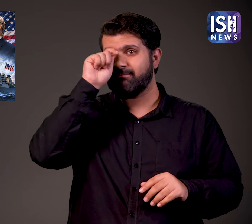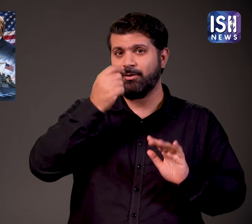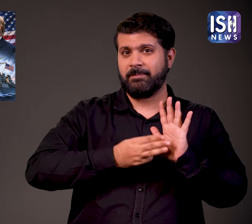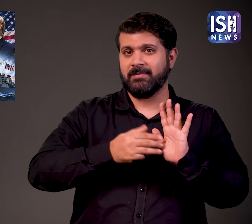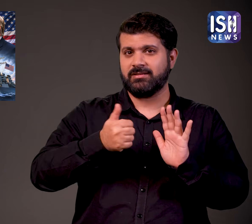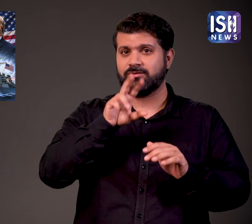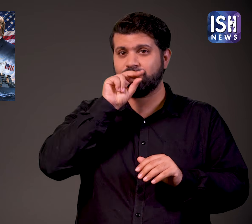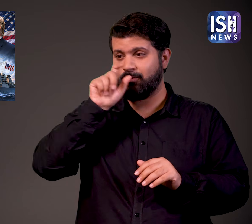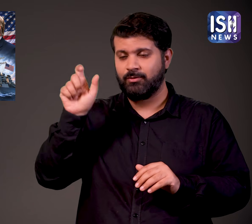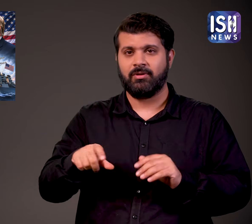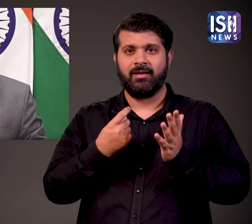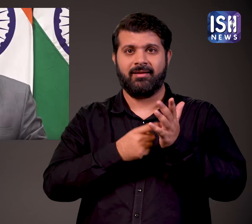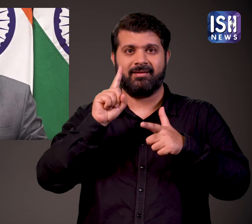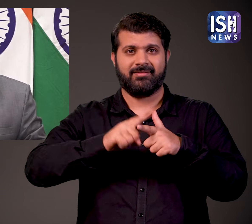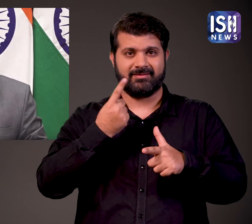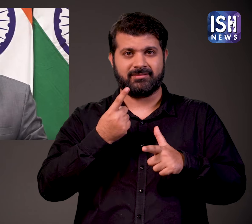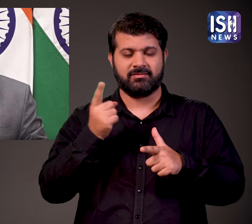Foreign Ministry spokesperson Randhir Jaiswal